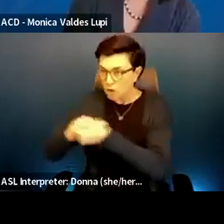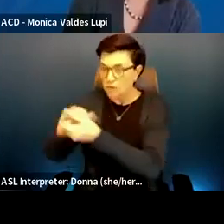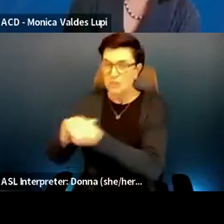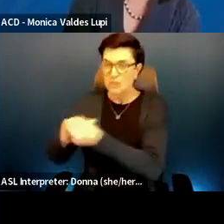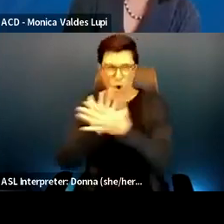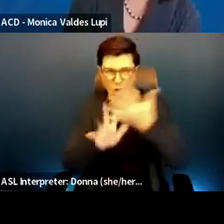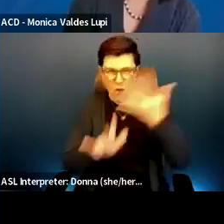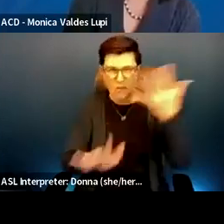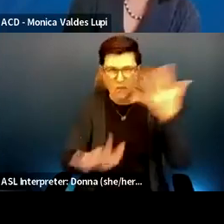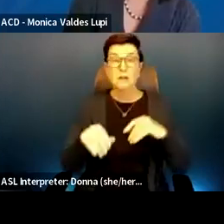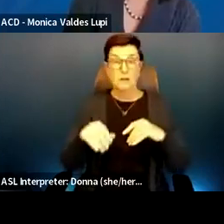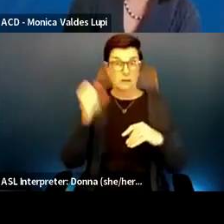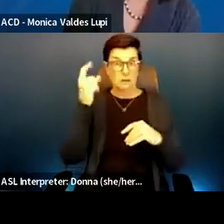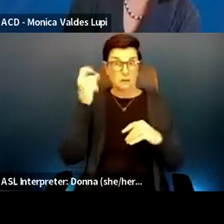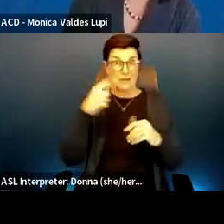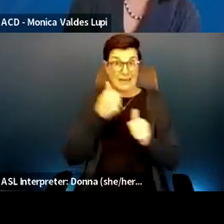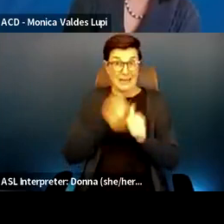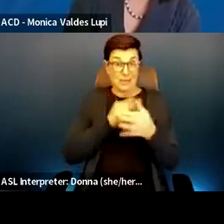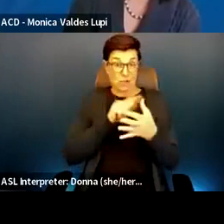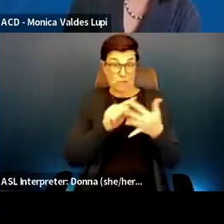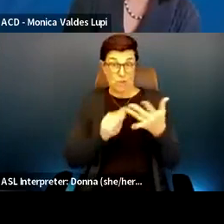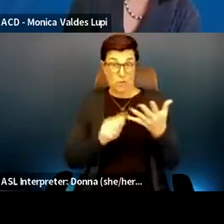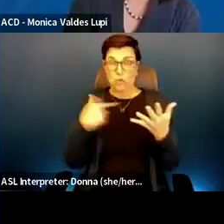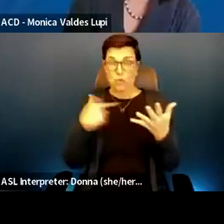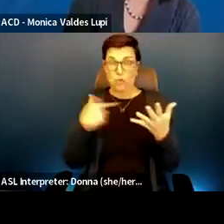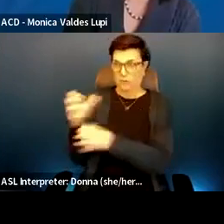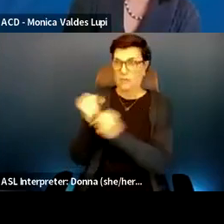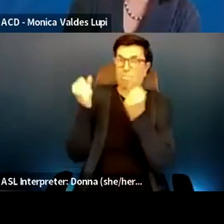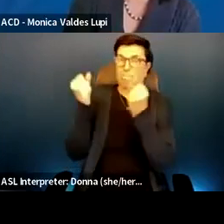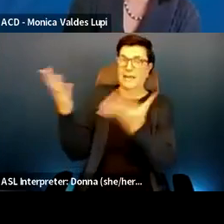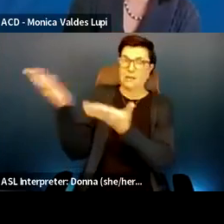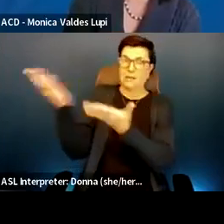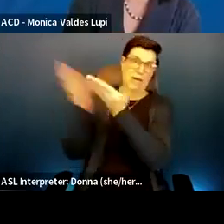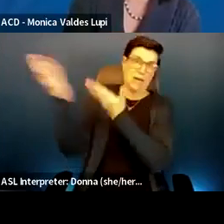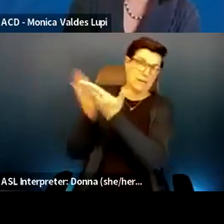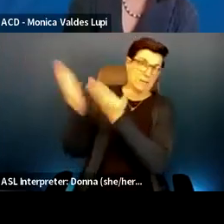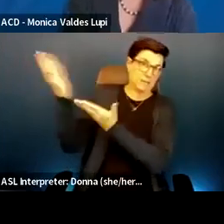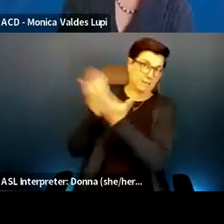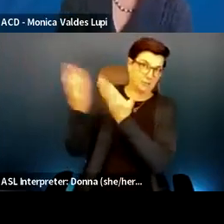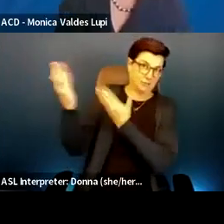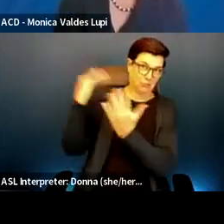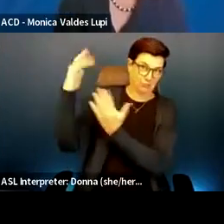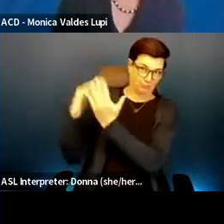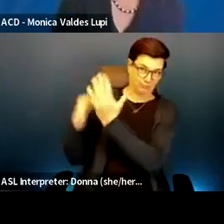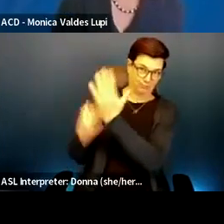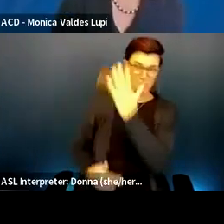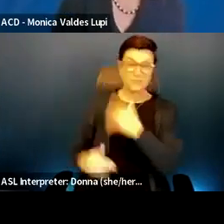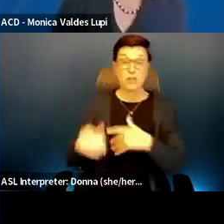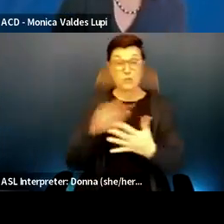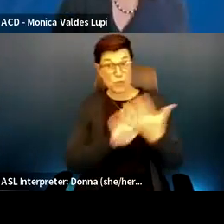of recommendations from each of those priority action teams. So what we've had in those 21 teams is them talk